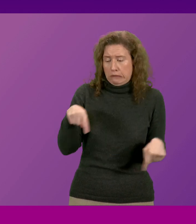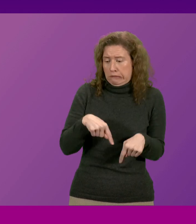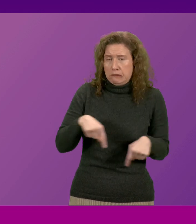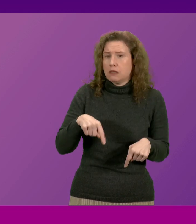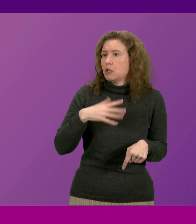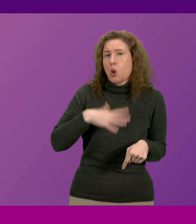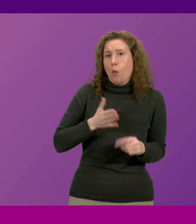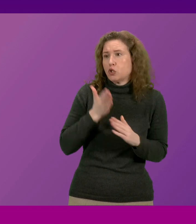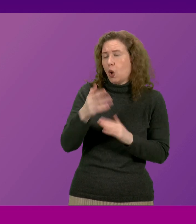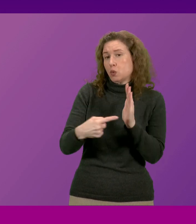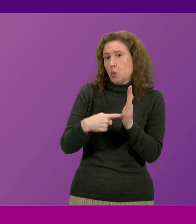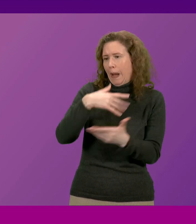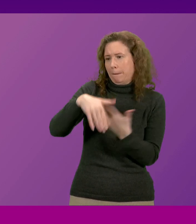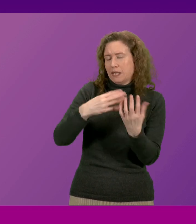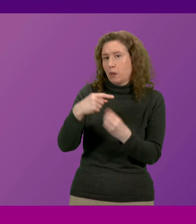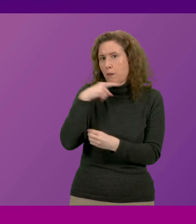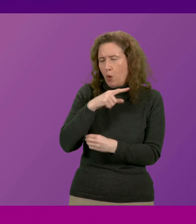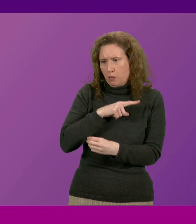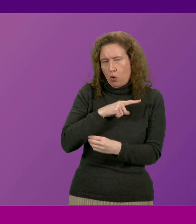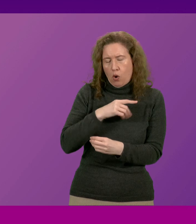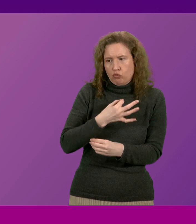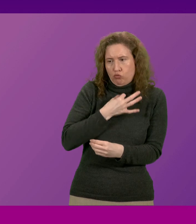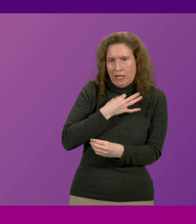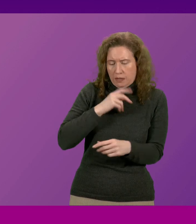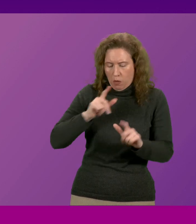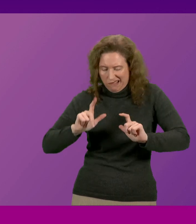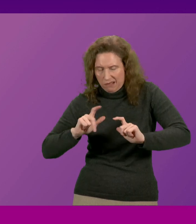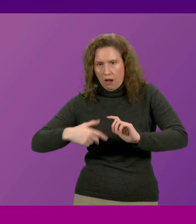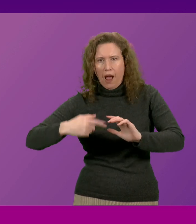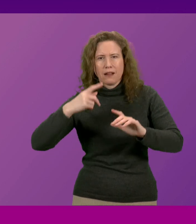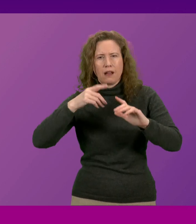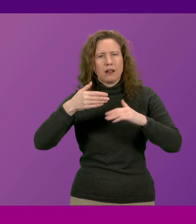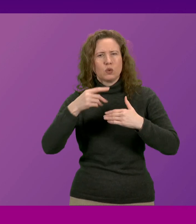use mixed-sex toilets because they risk being photographed under cubicle doors. As a parent,